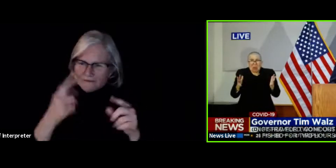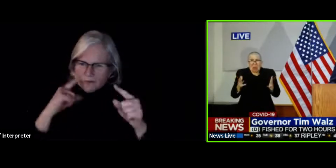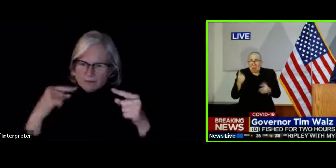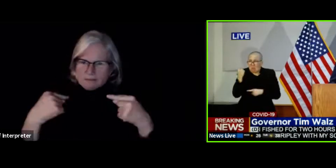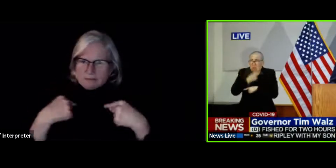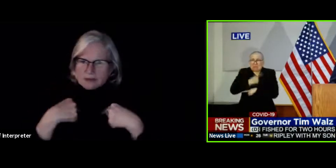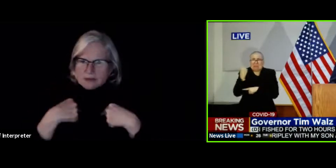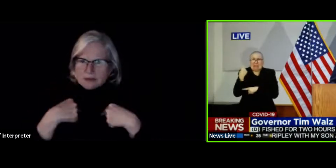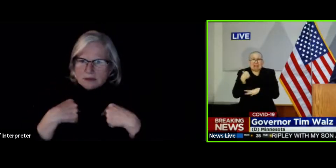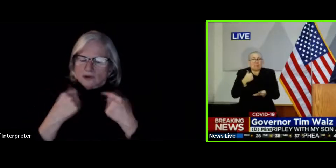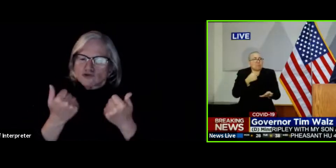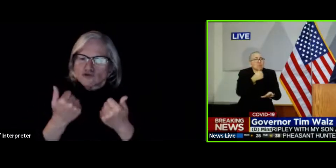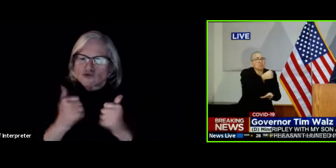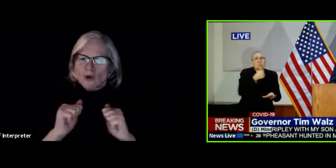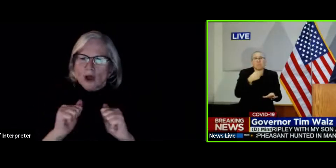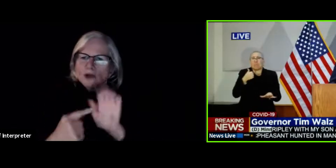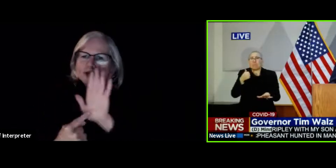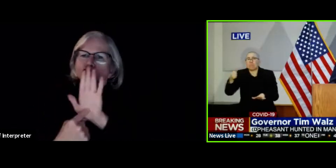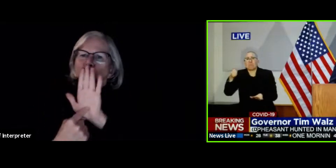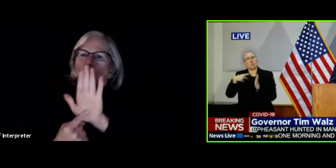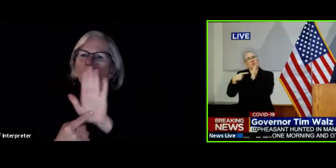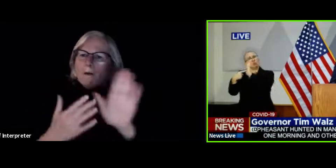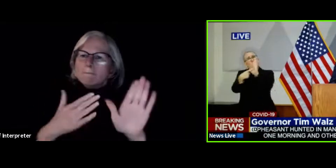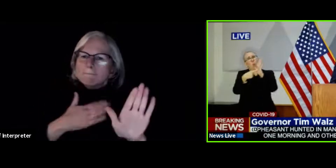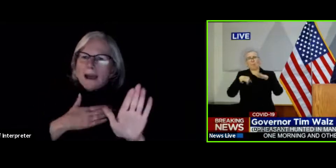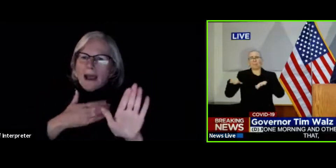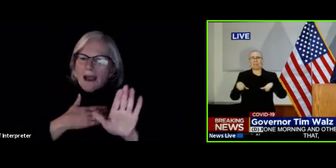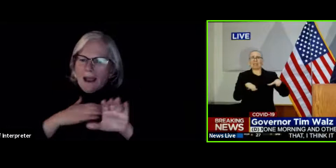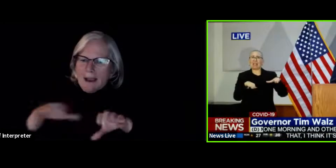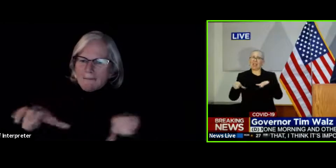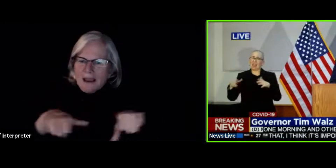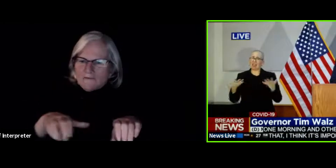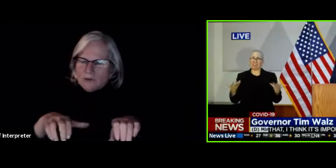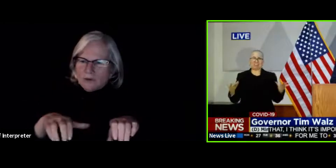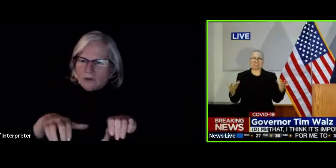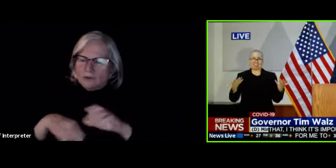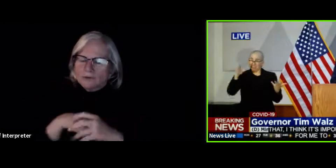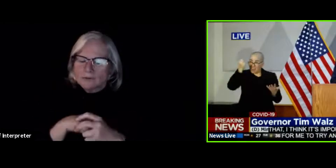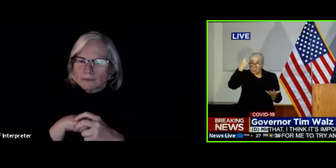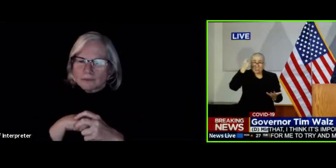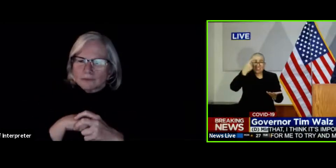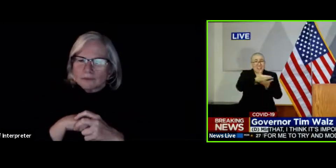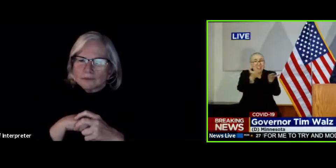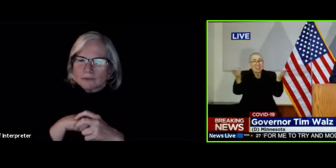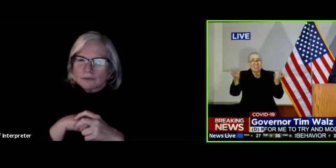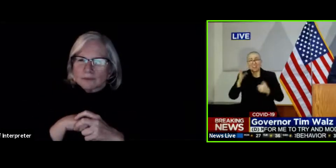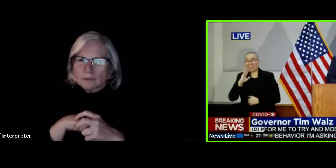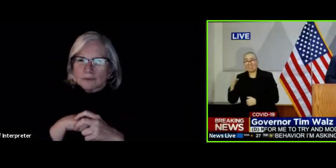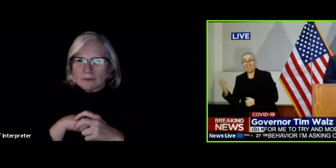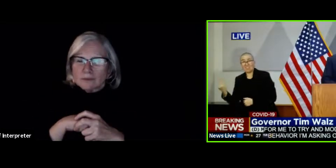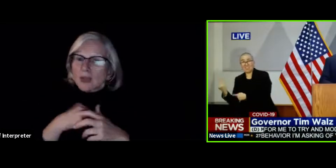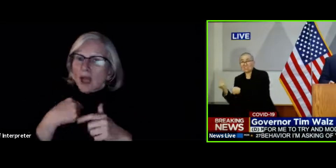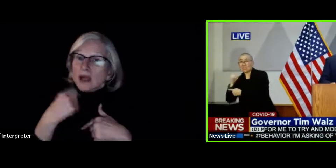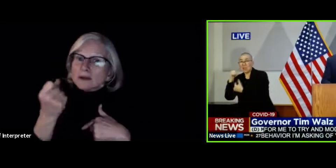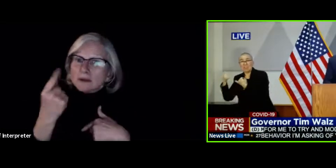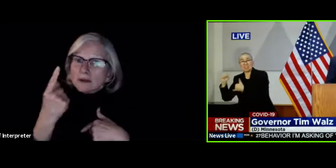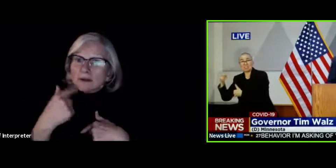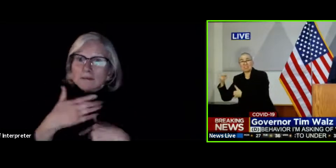THE BEHAVIOR I'M ASKING OF YOU AND TO UNDERSTAND WHEN IT'S MY 14-YEARS OLD NOT PLAYING SPORTS, MY 19-YEARS OLD HOME BECAUSE SHE CAN'T